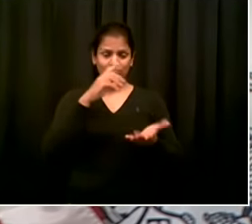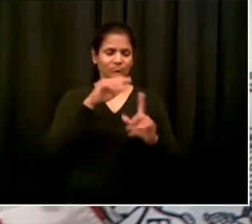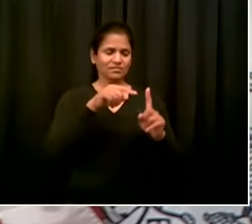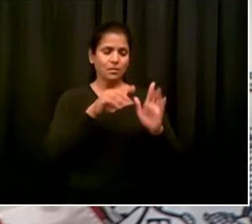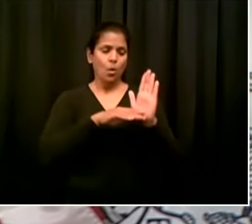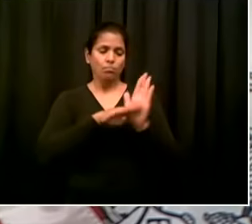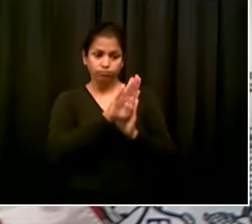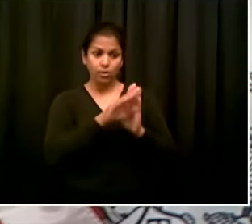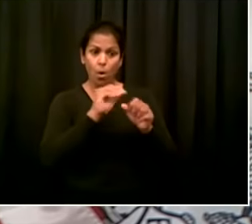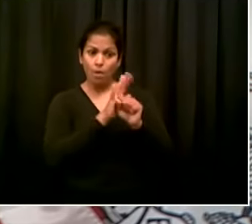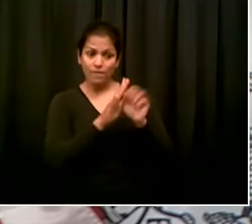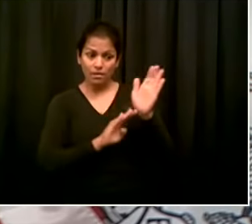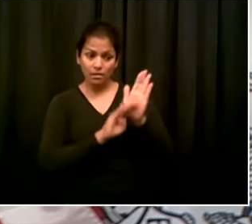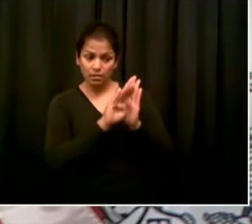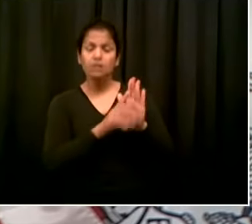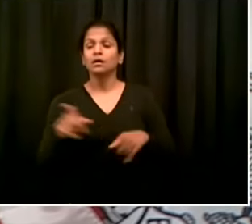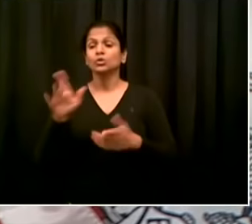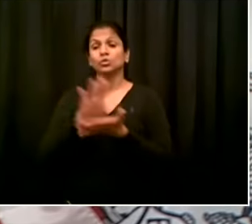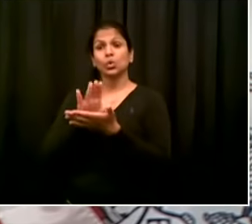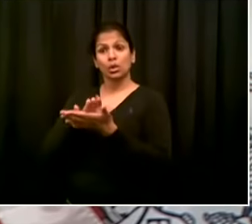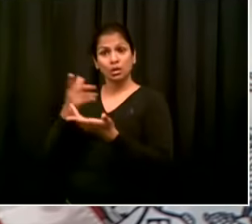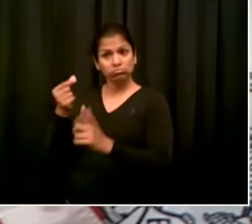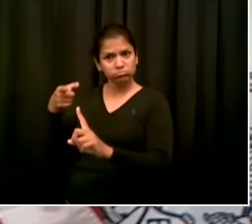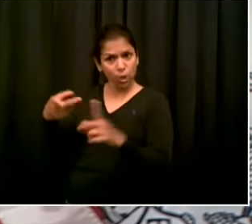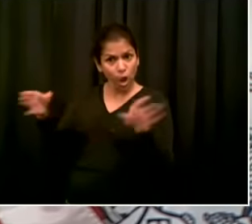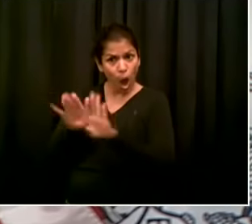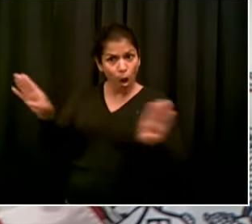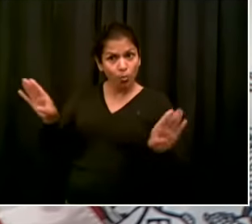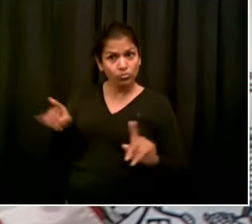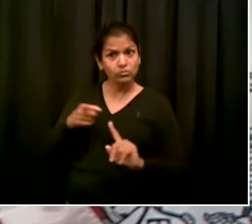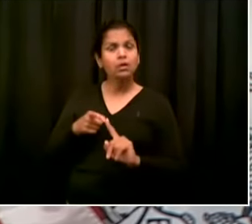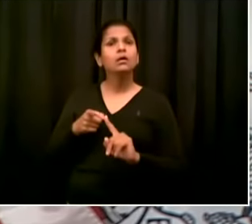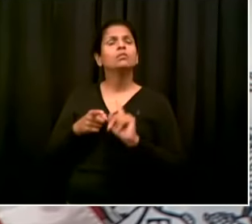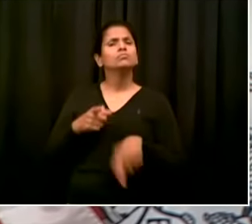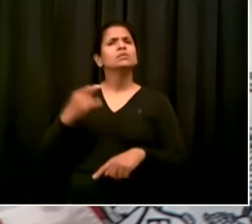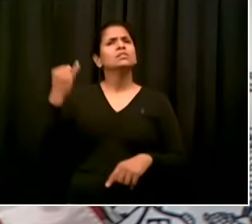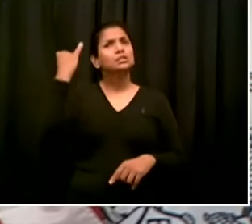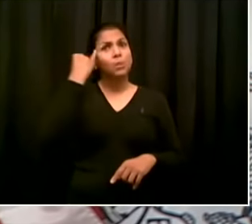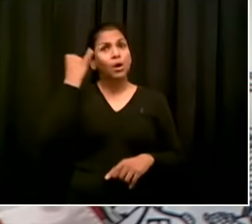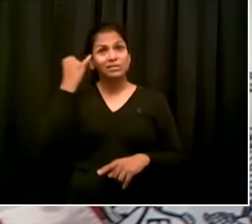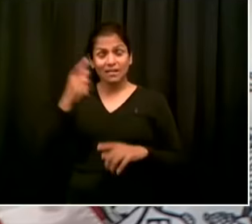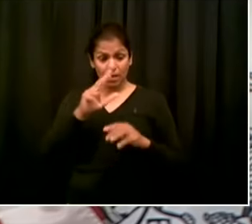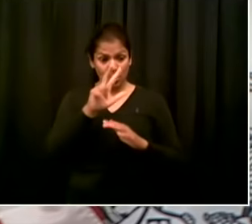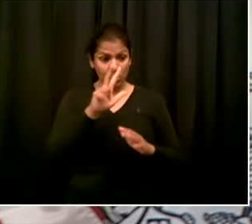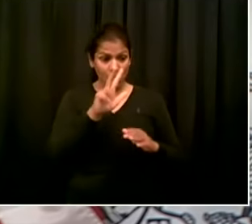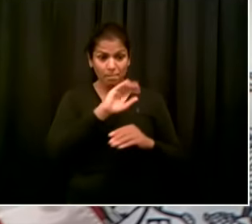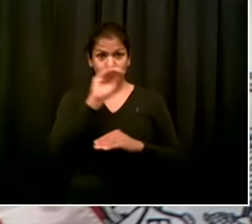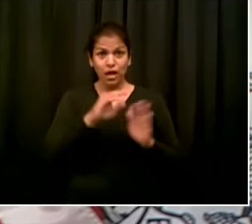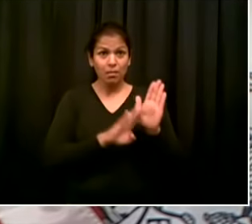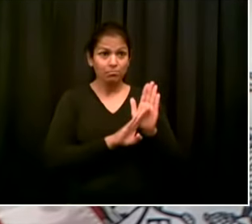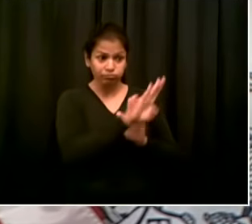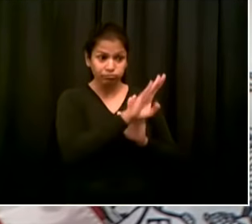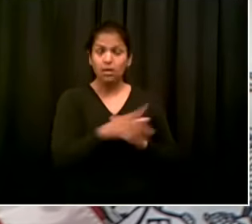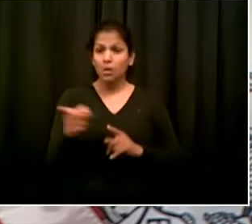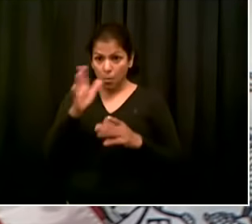CHANGE T.HIS THE GOAL WILL ALWAYS BE ON TRYING TO ENABLE